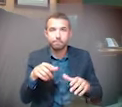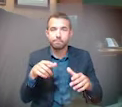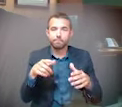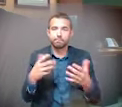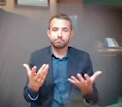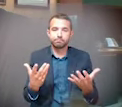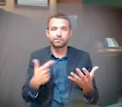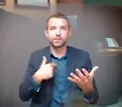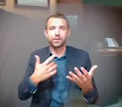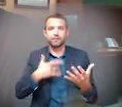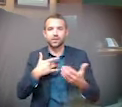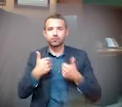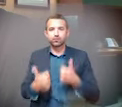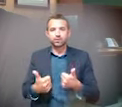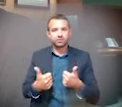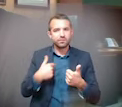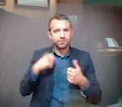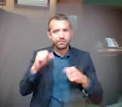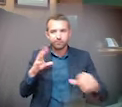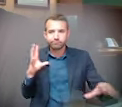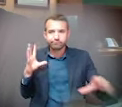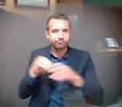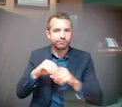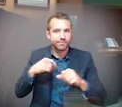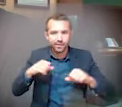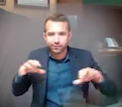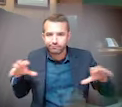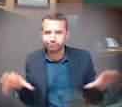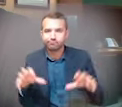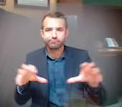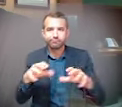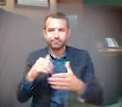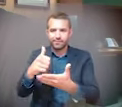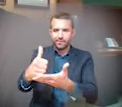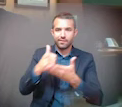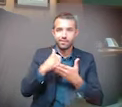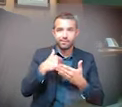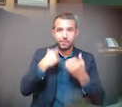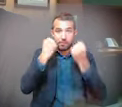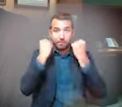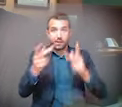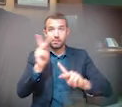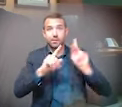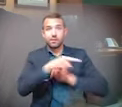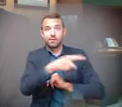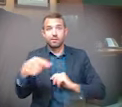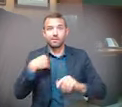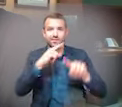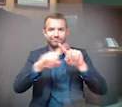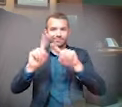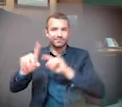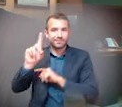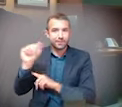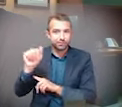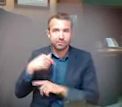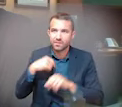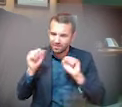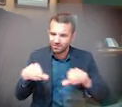be out there fully participating in the world, and I think that it helps other people with disabilities have that same identity. And I think the legal framework that's offered